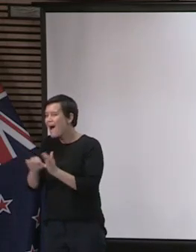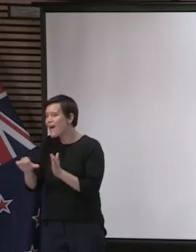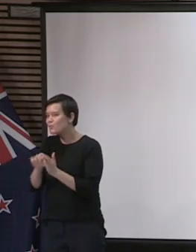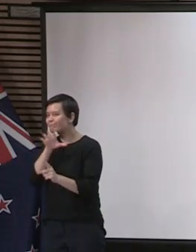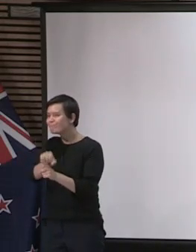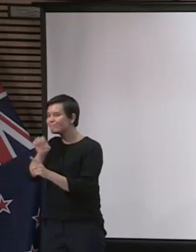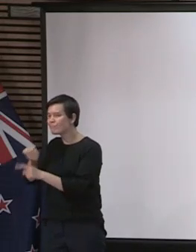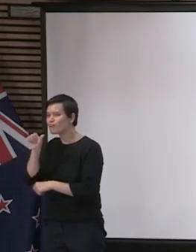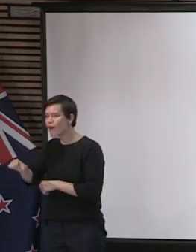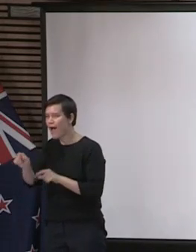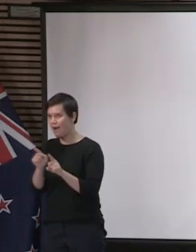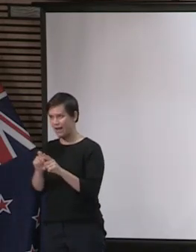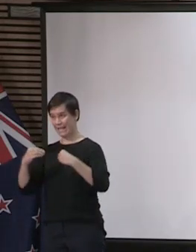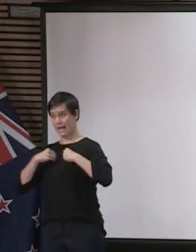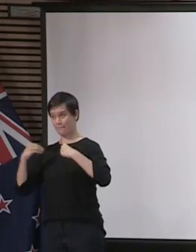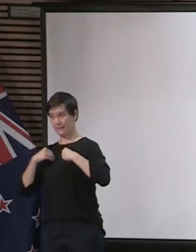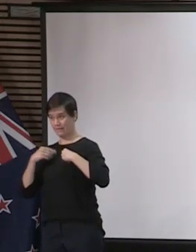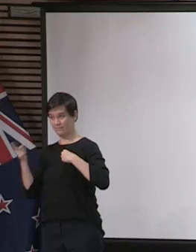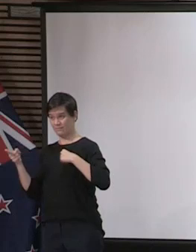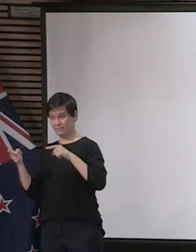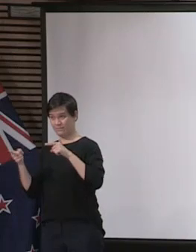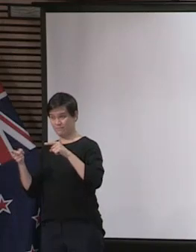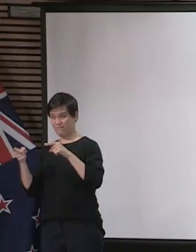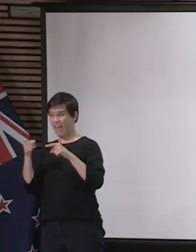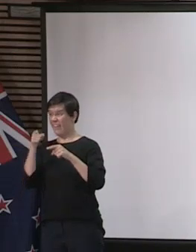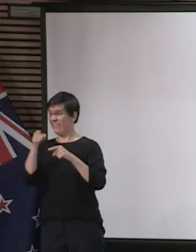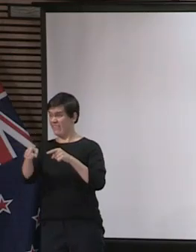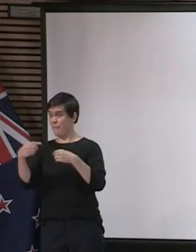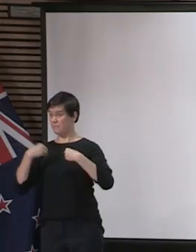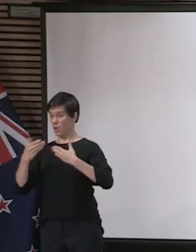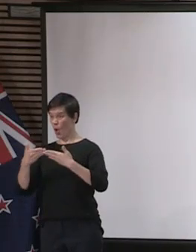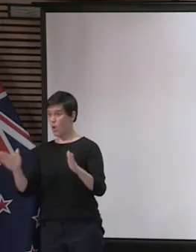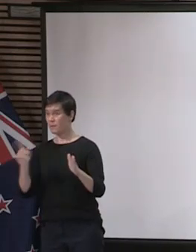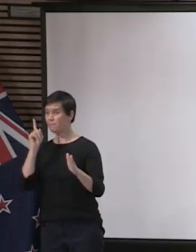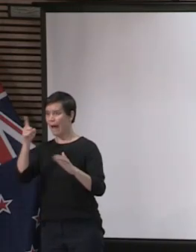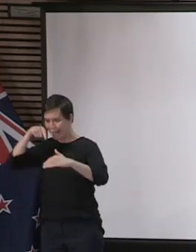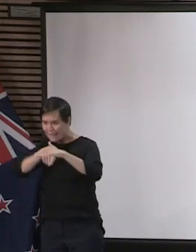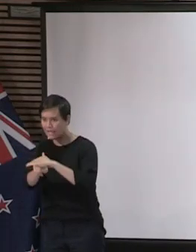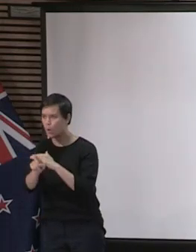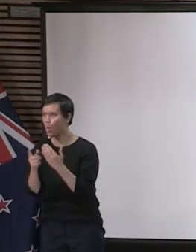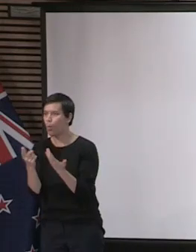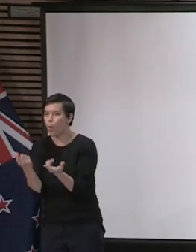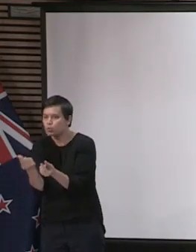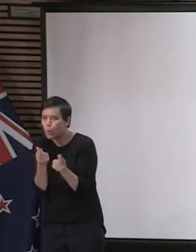It is not so obvious necessarily. There might be companies going back and you don't really know what is